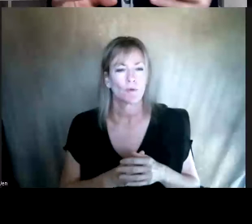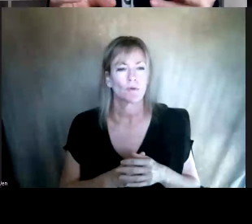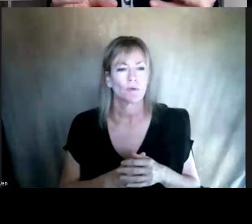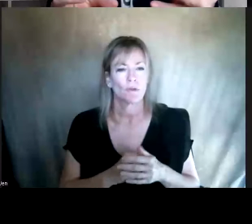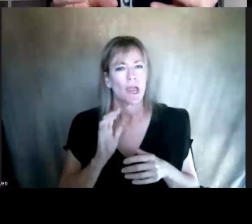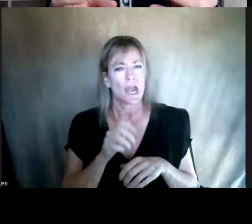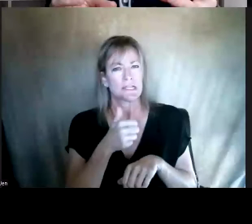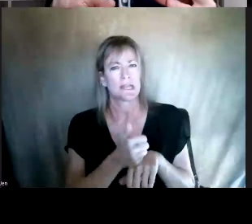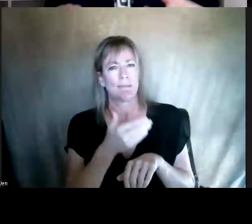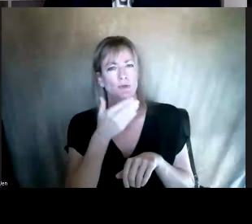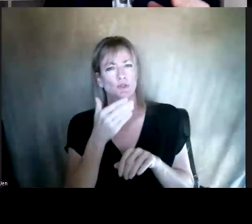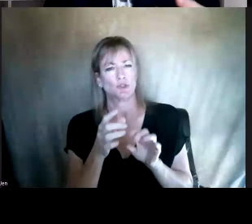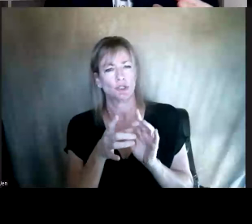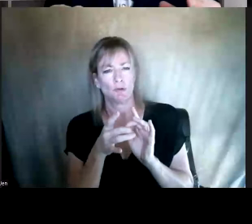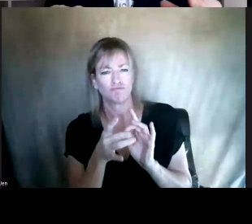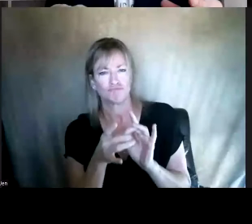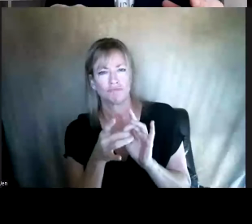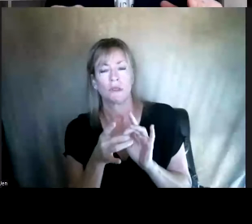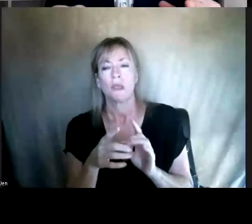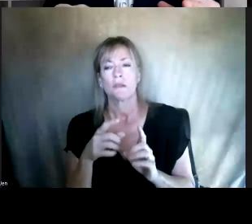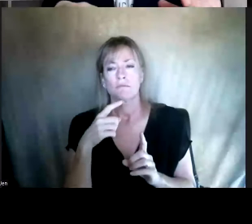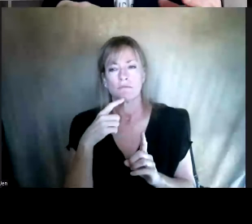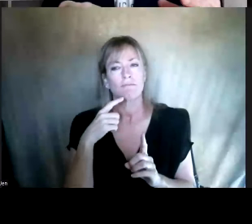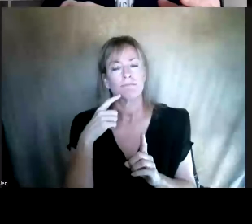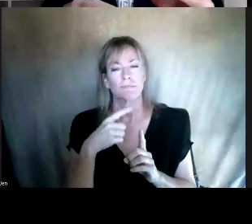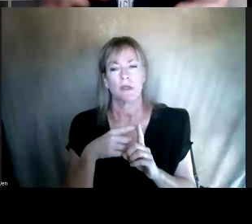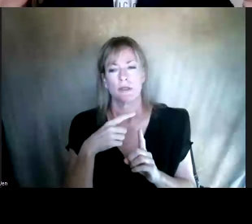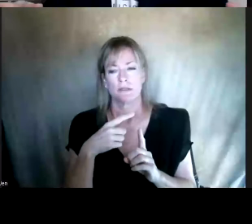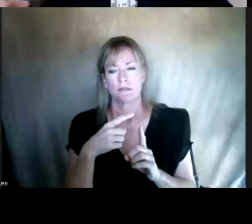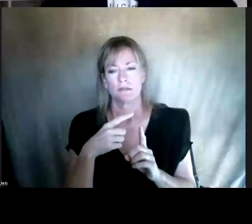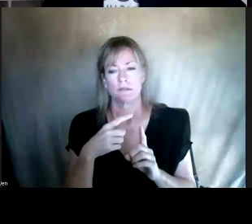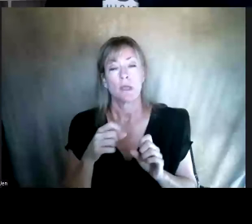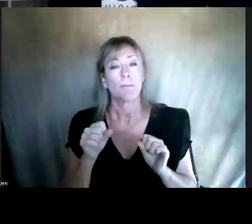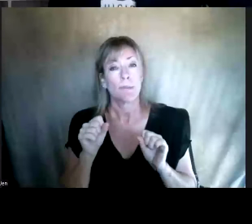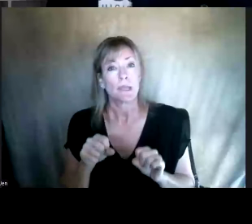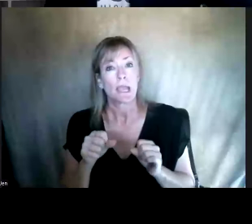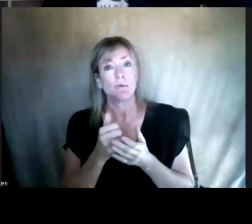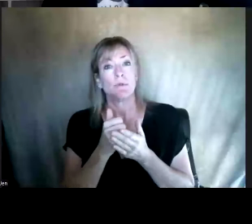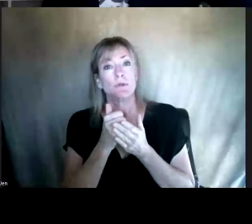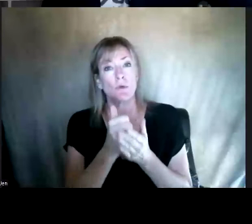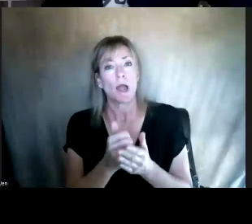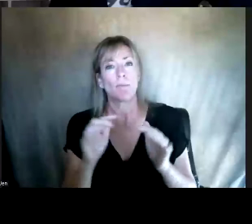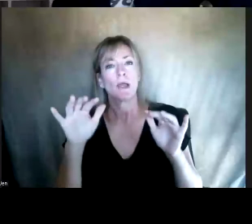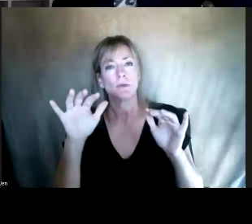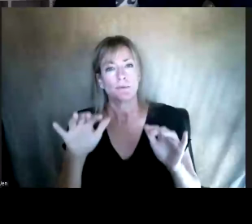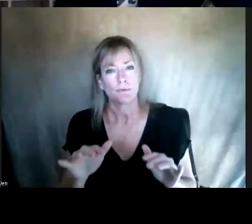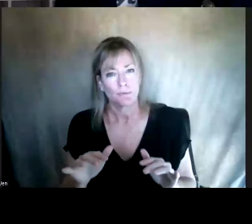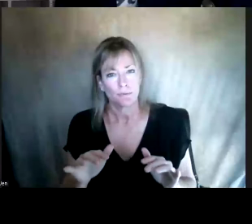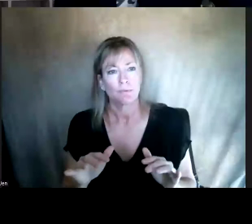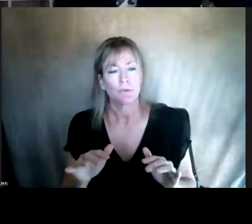THAT GOOD CONTACT. BE CAPABLE OF HELPING DEESCALATE IF SOMEONE